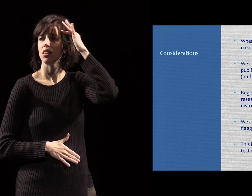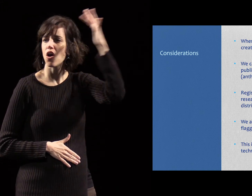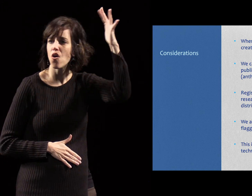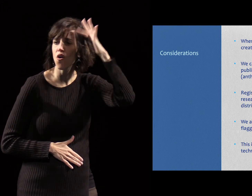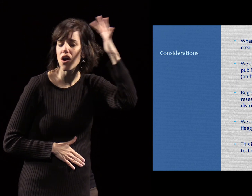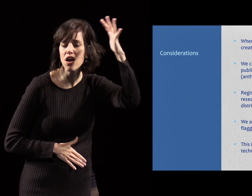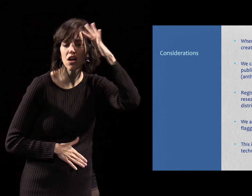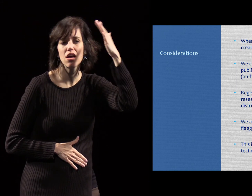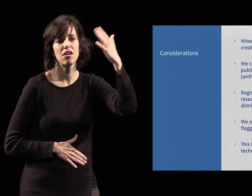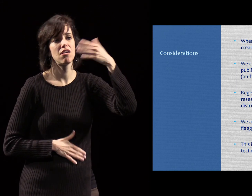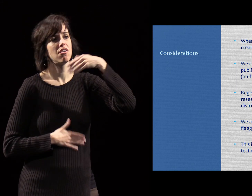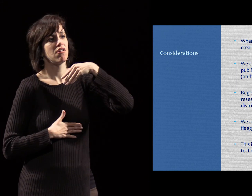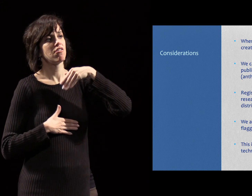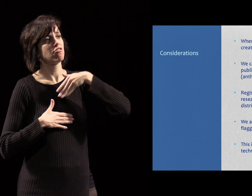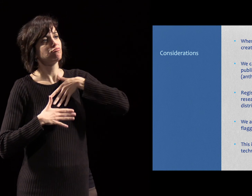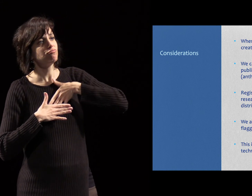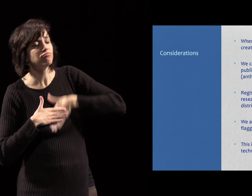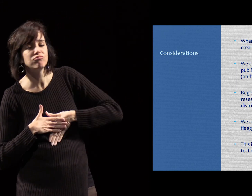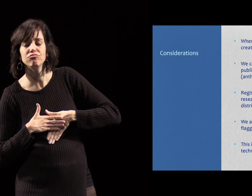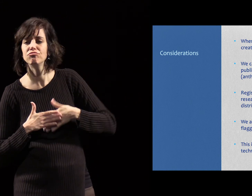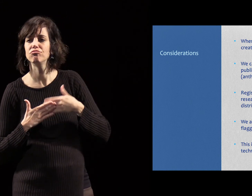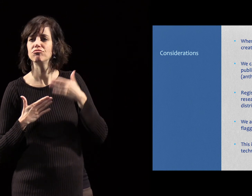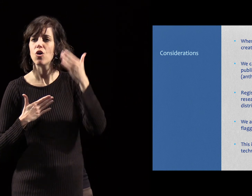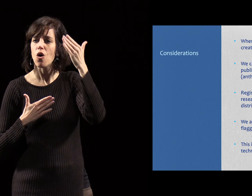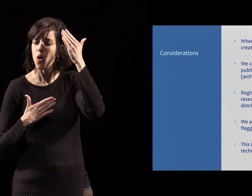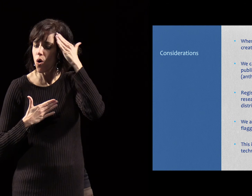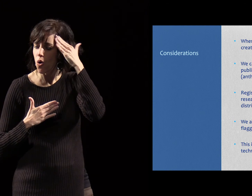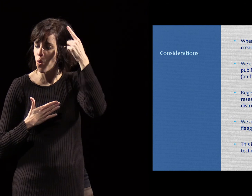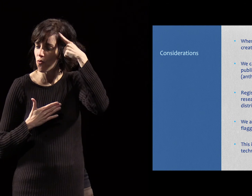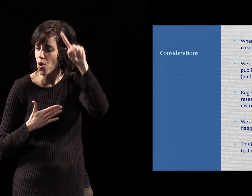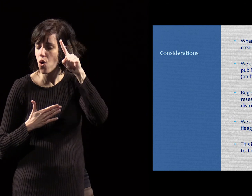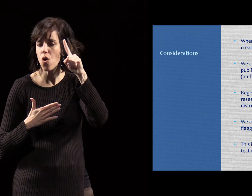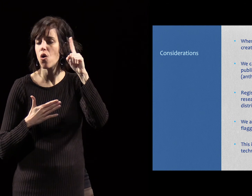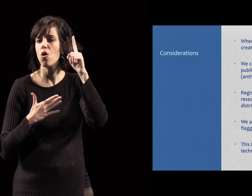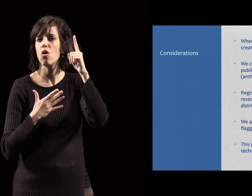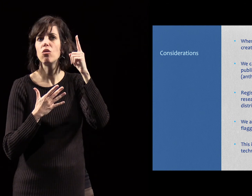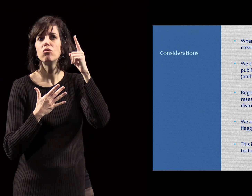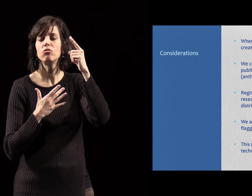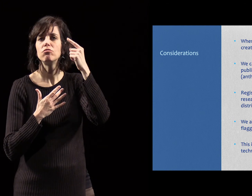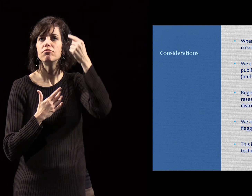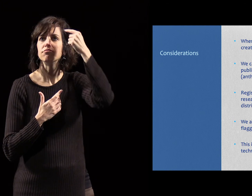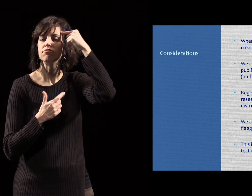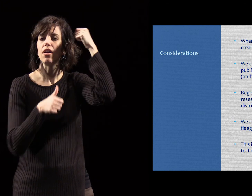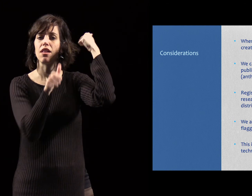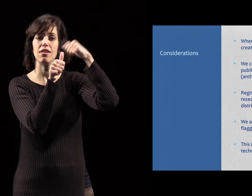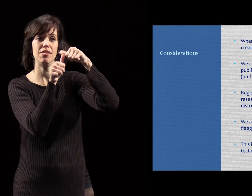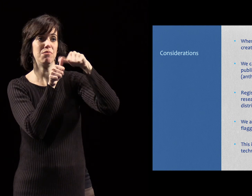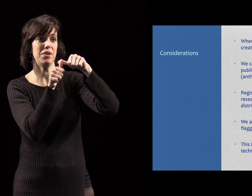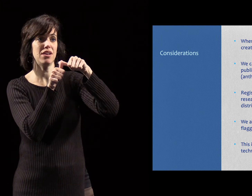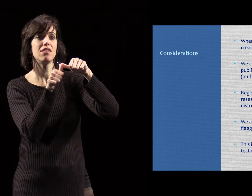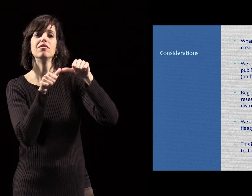need to be involved with this. Use our theories, our knowledge,